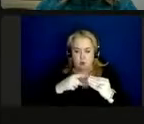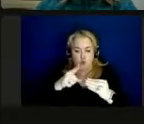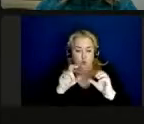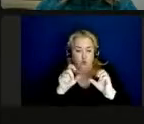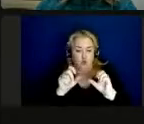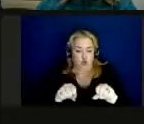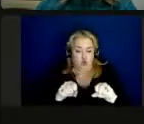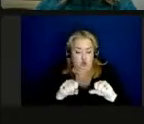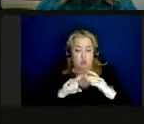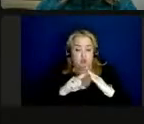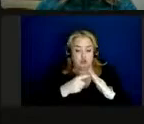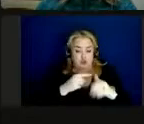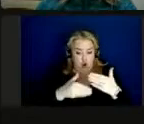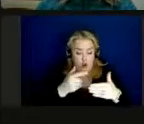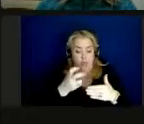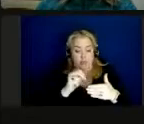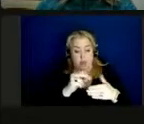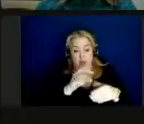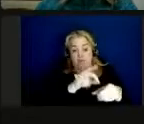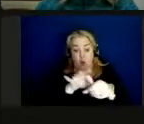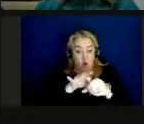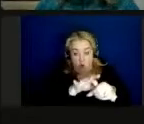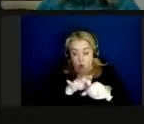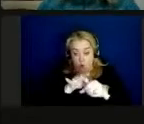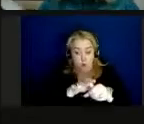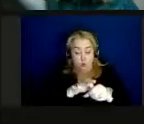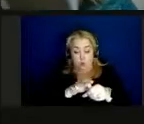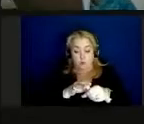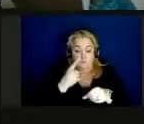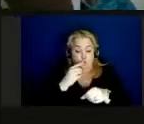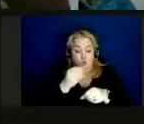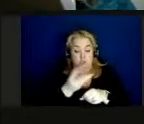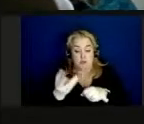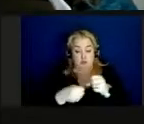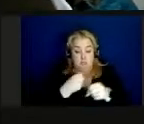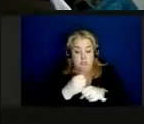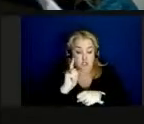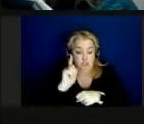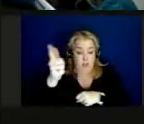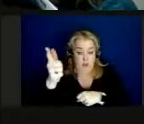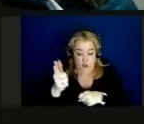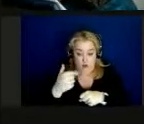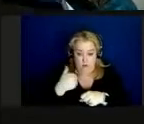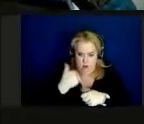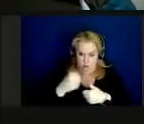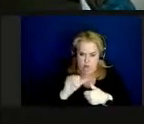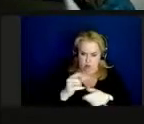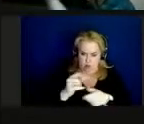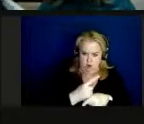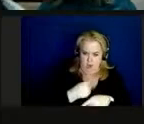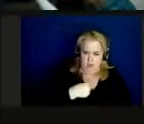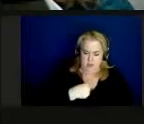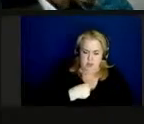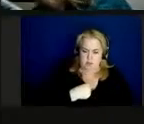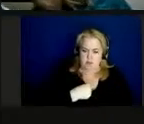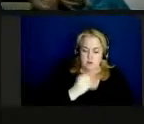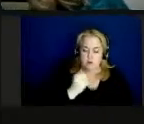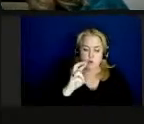IT AS A COUNCIL AND I BELIEVE THERE WAS CONVERSATIONS ABOUT